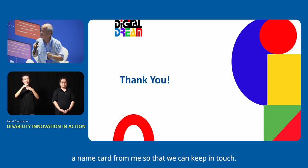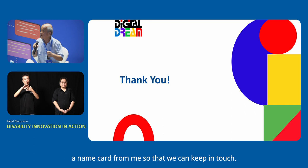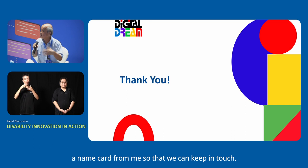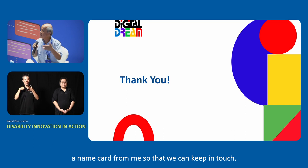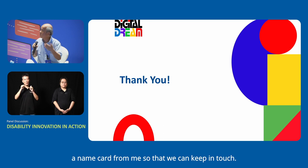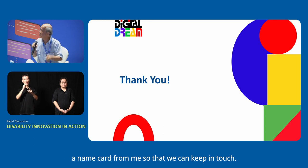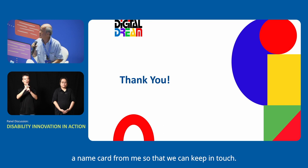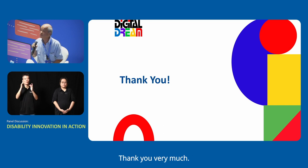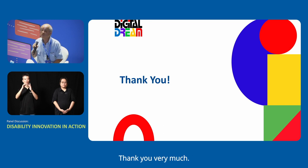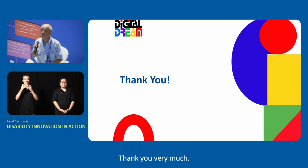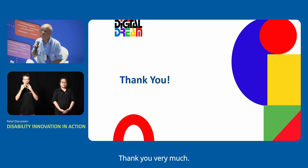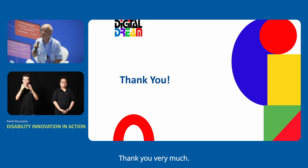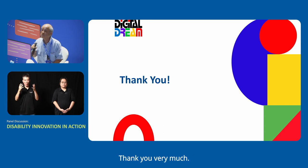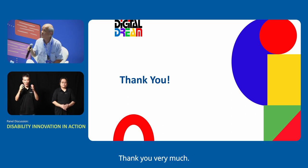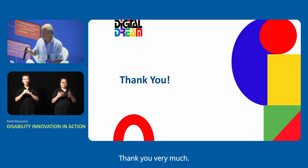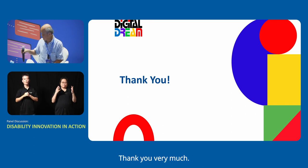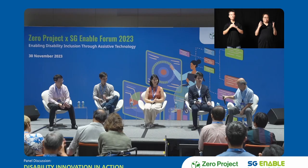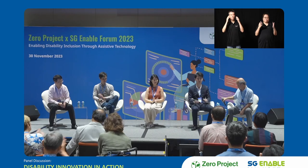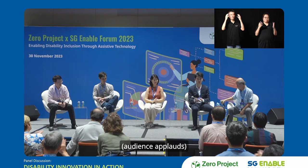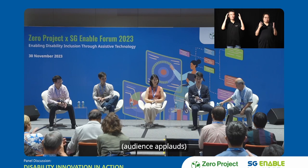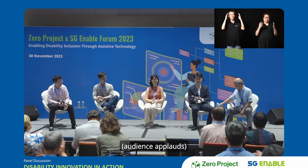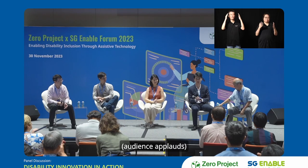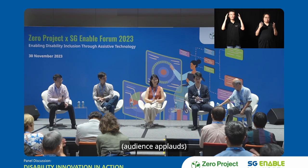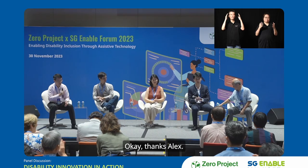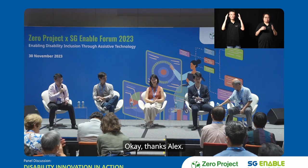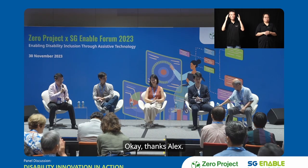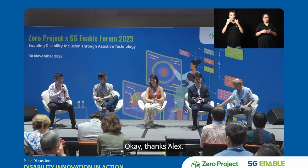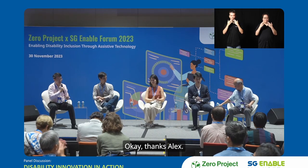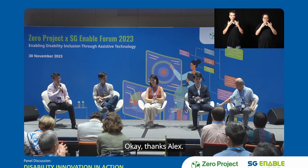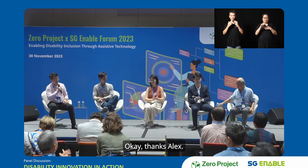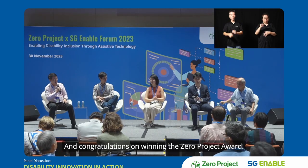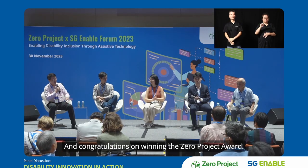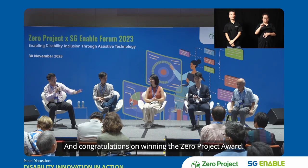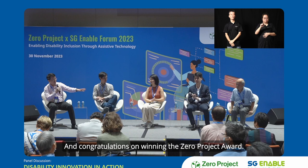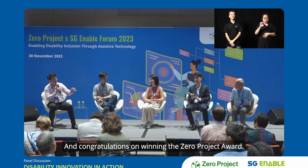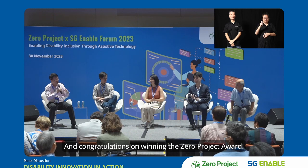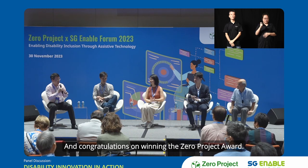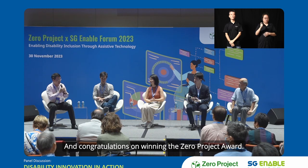that we can keep in touch thank you very much he thanks Alex and uh congratulations on winning the